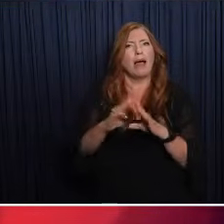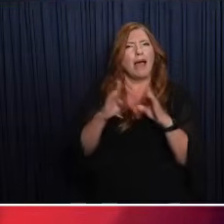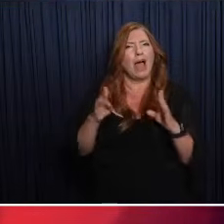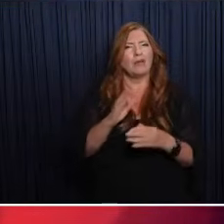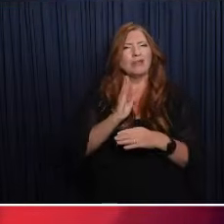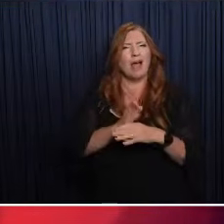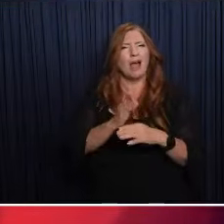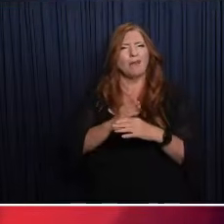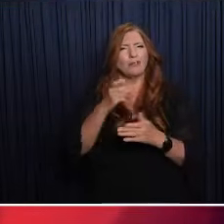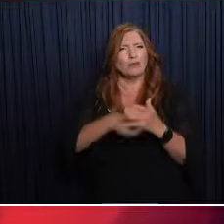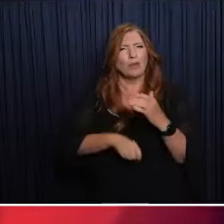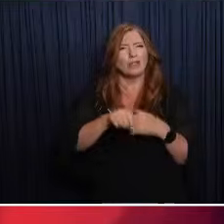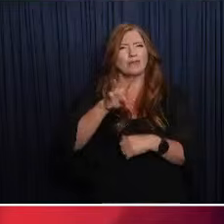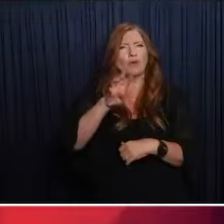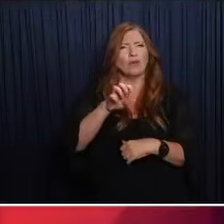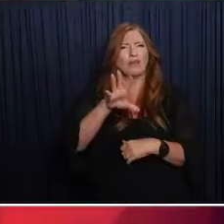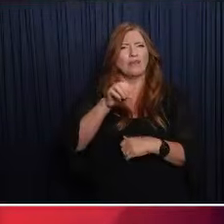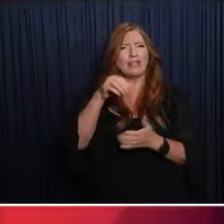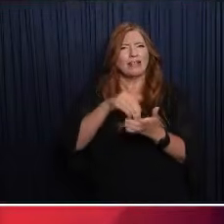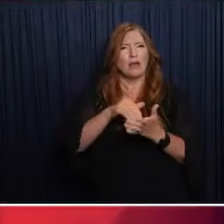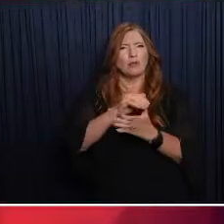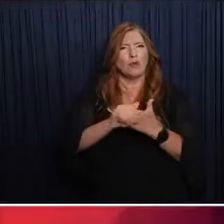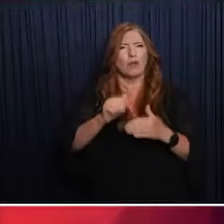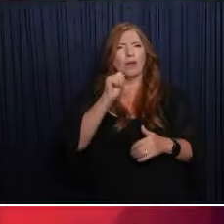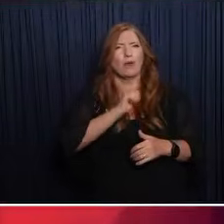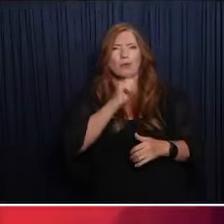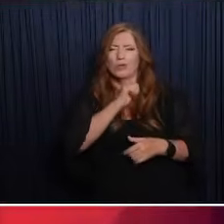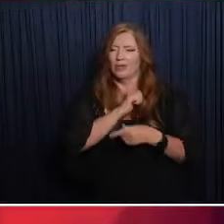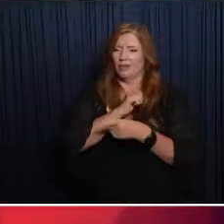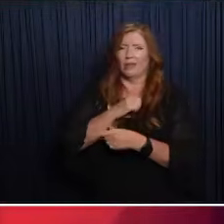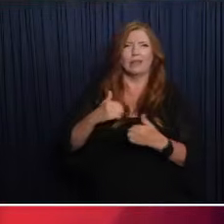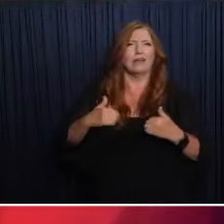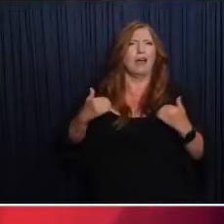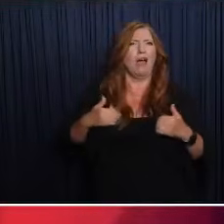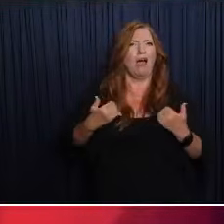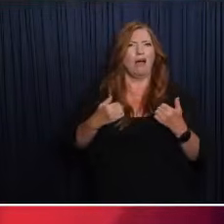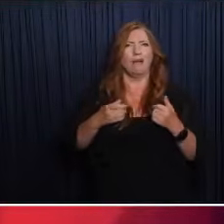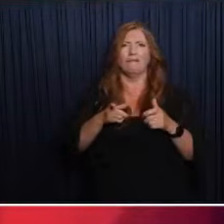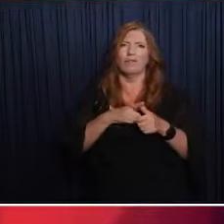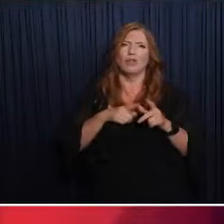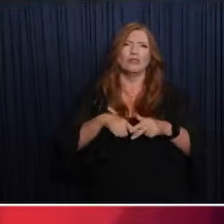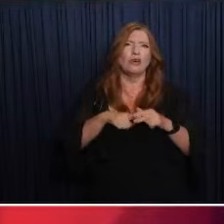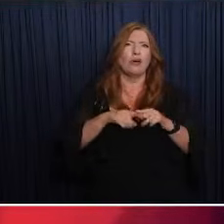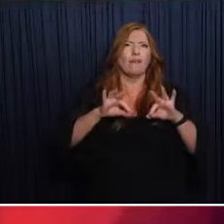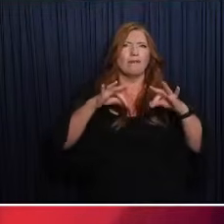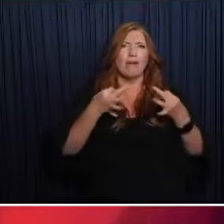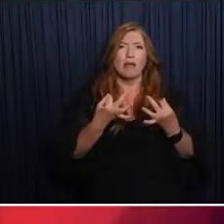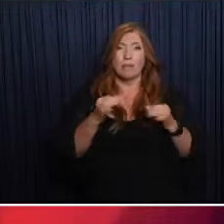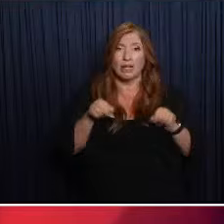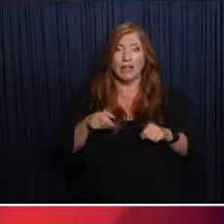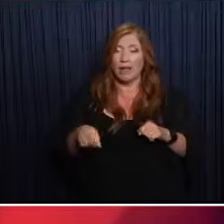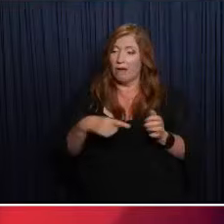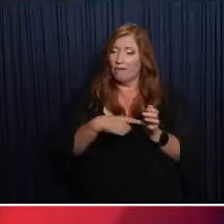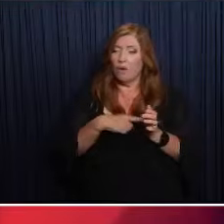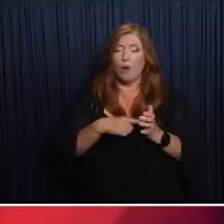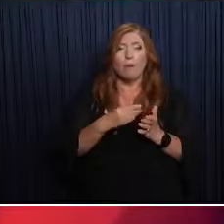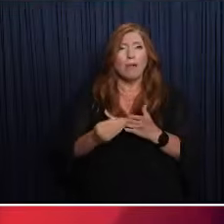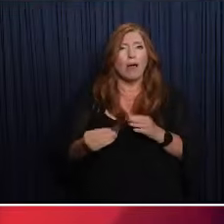HOUSE, HE IS MARRIED, THE AVERAGE HOME PRICE IN ARIZONA IS HOW DOES A GUY WHO IS STARTING